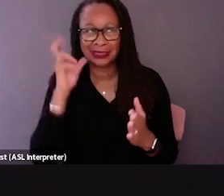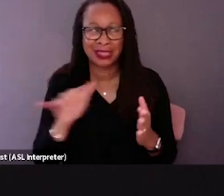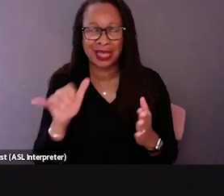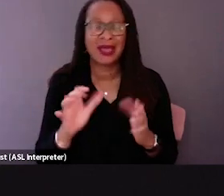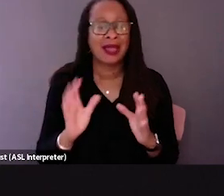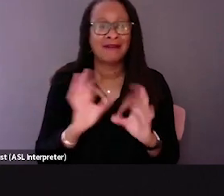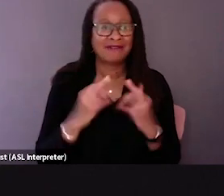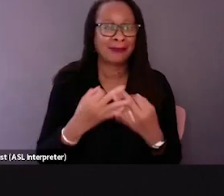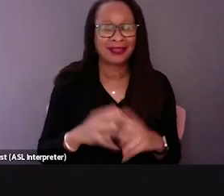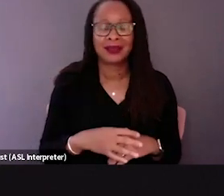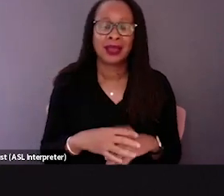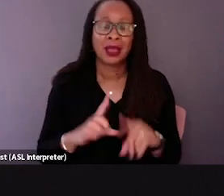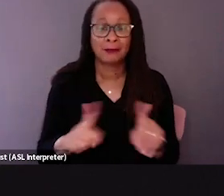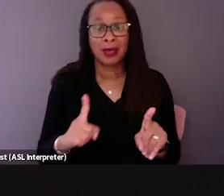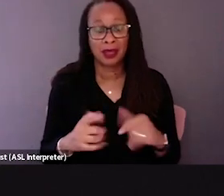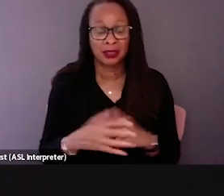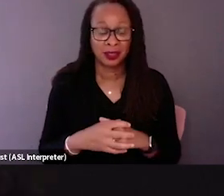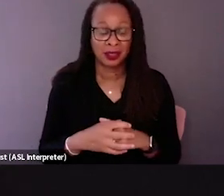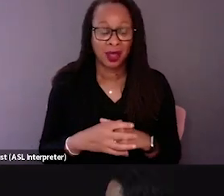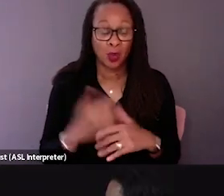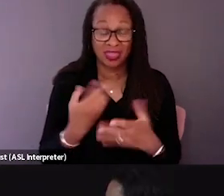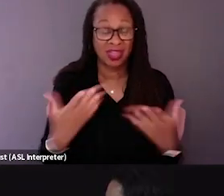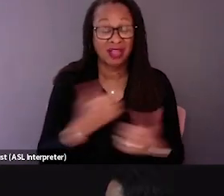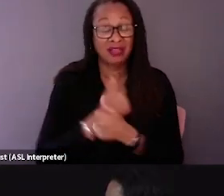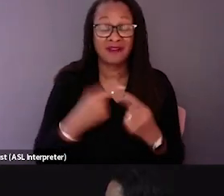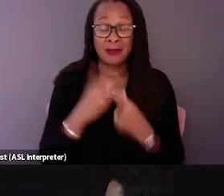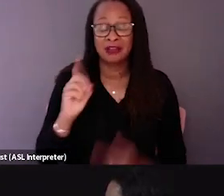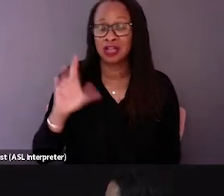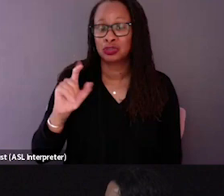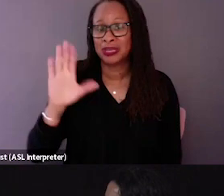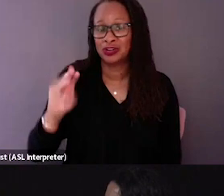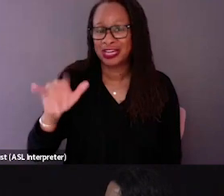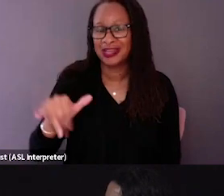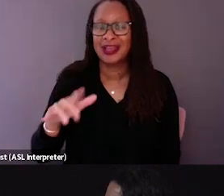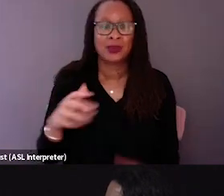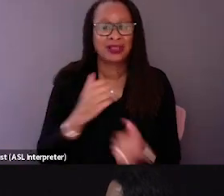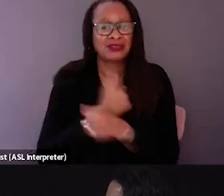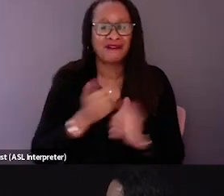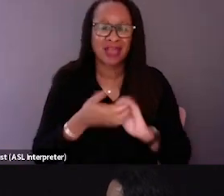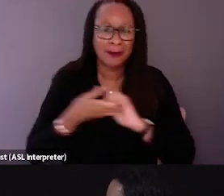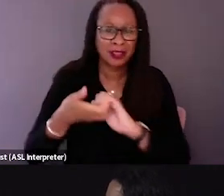about making documentaries and making films a collaboration. That's why we have two directors. Obviously we're people who like collaborating.